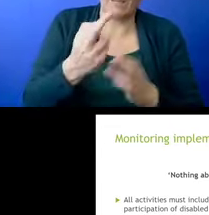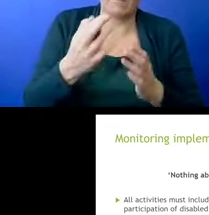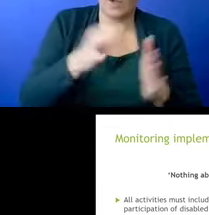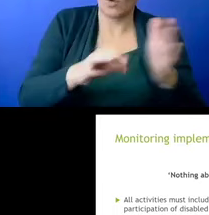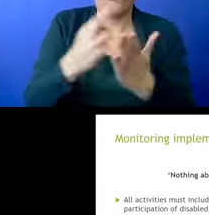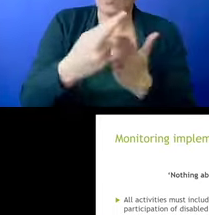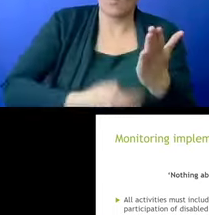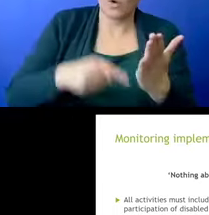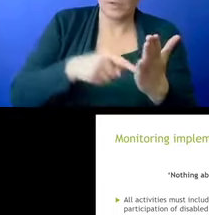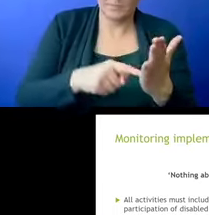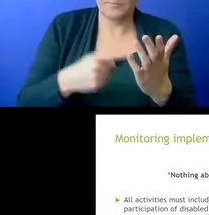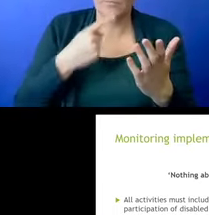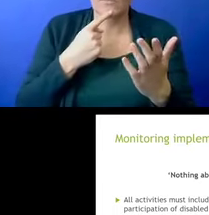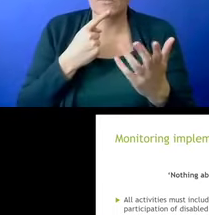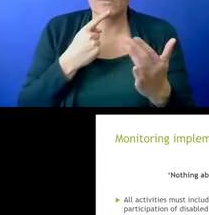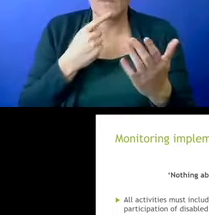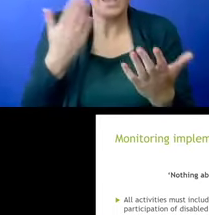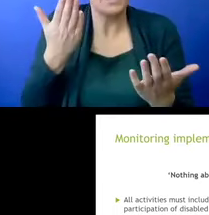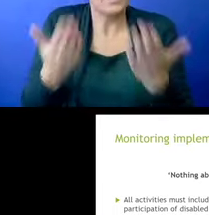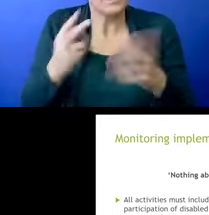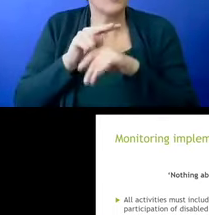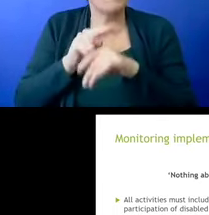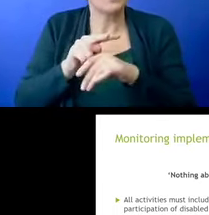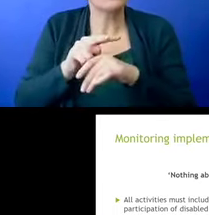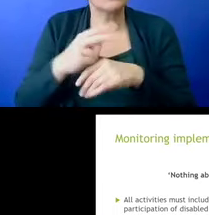Let me just say something about how the monitoring process happens.